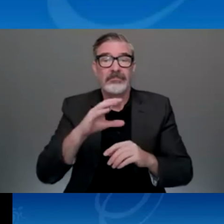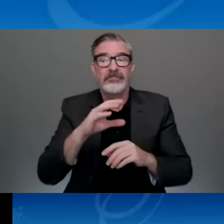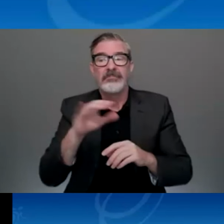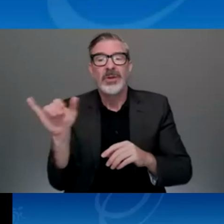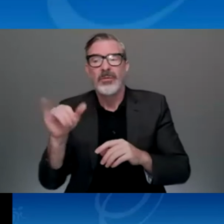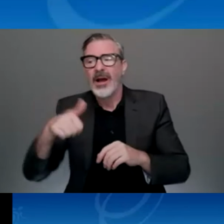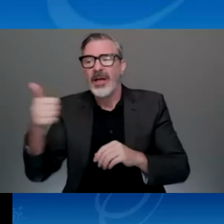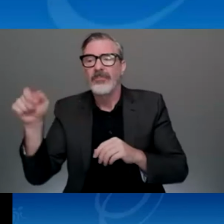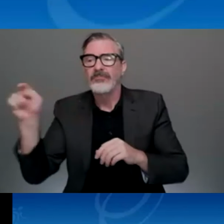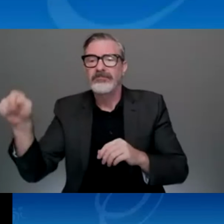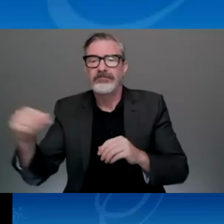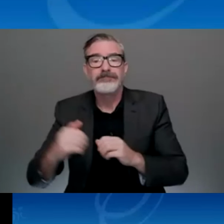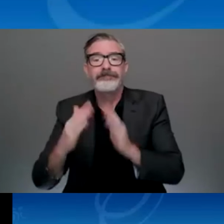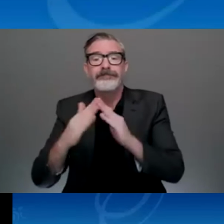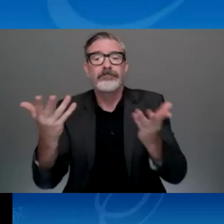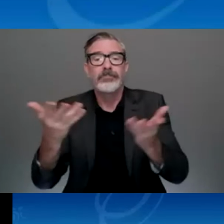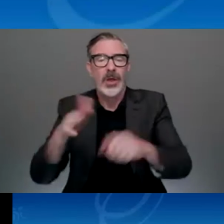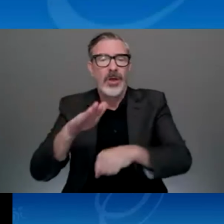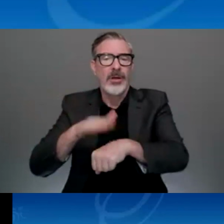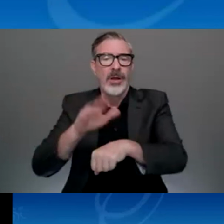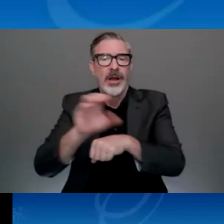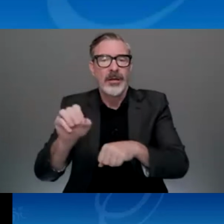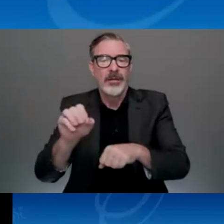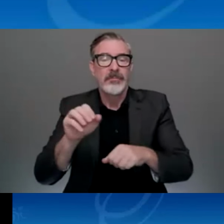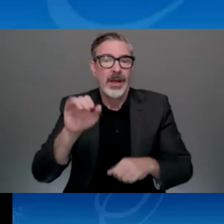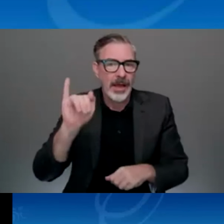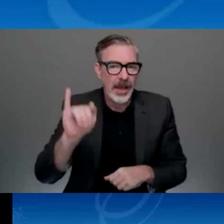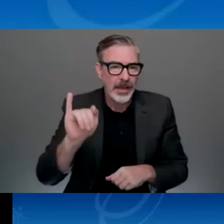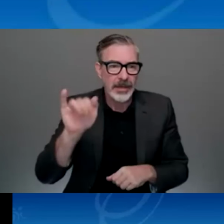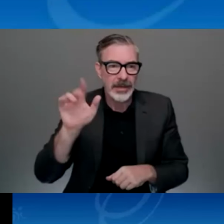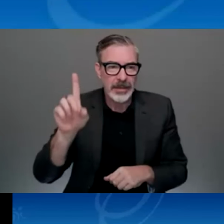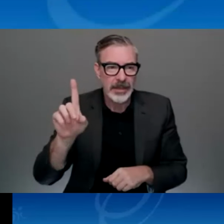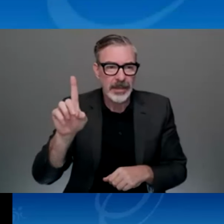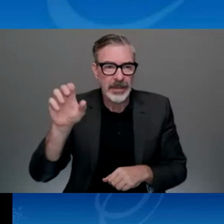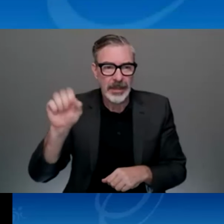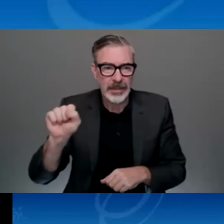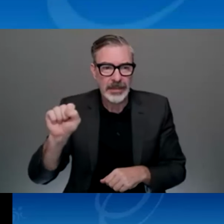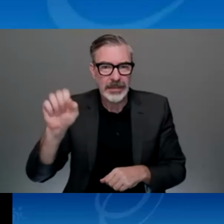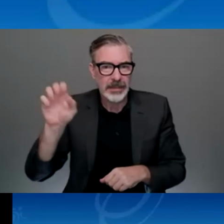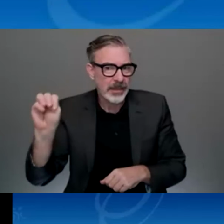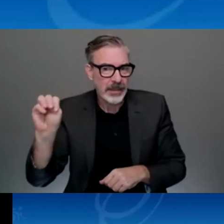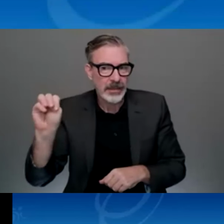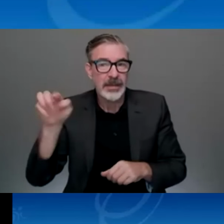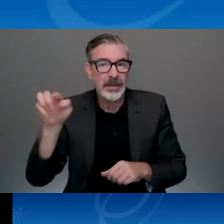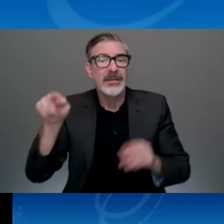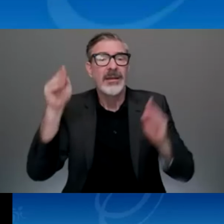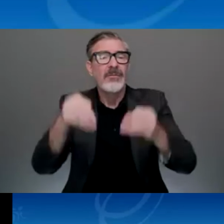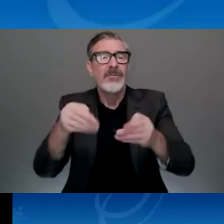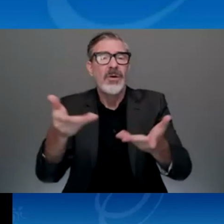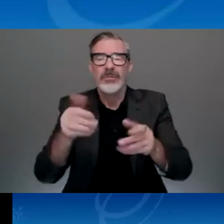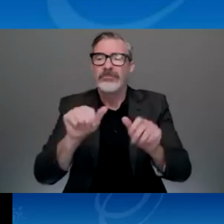a consulting company called IDEA STEM which focuses on accessibility and organizational culture change,